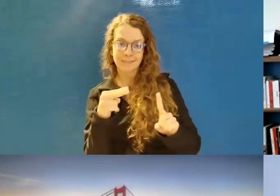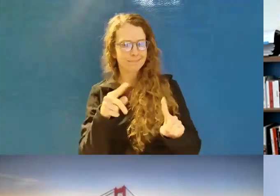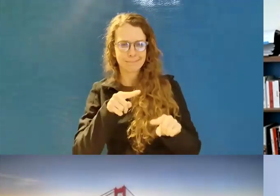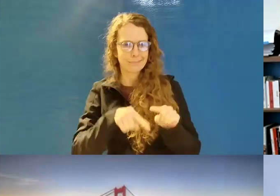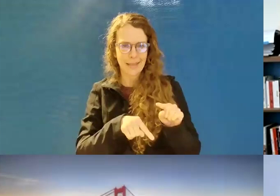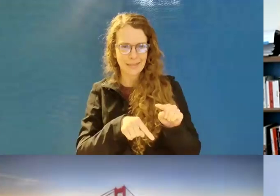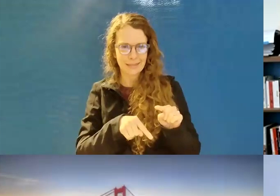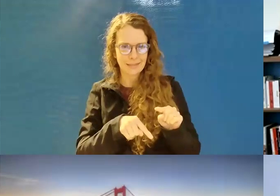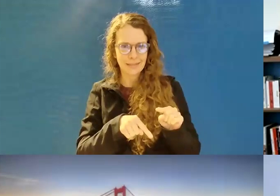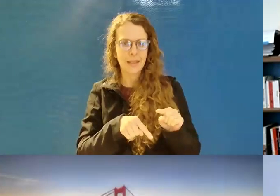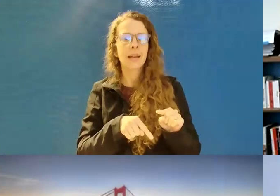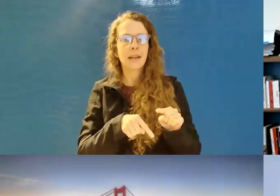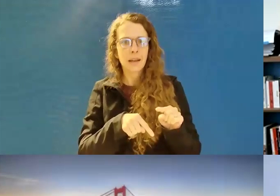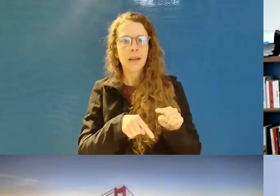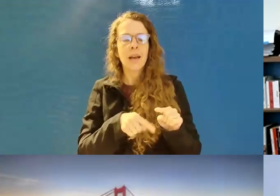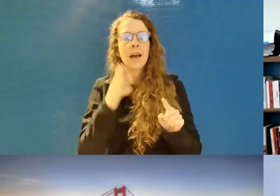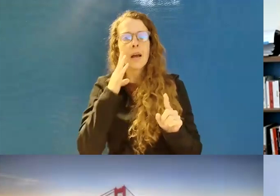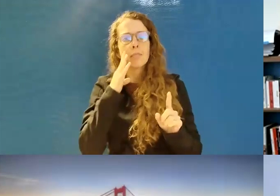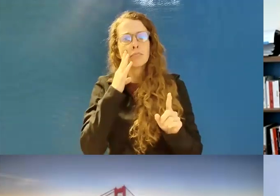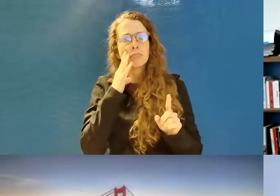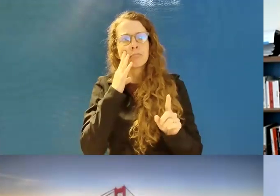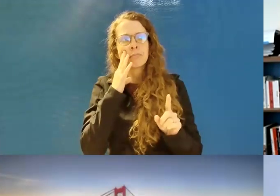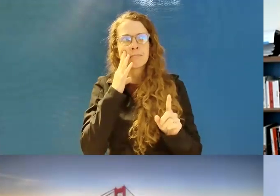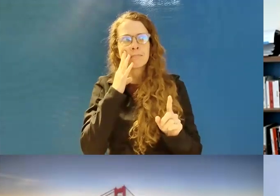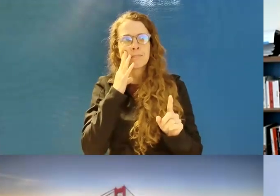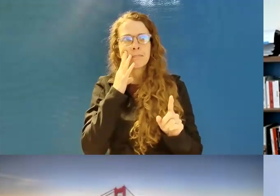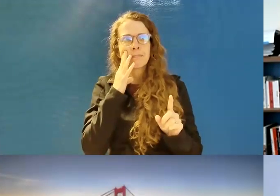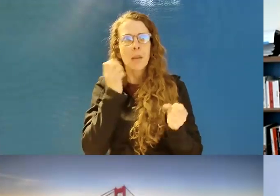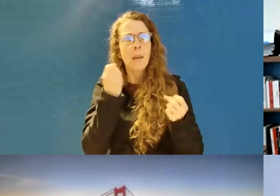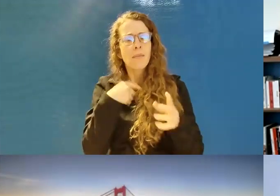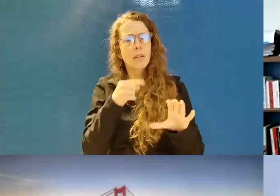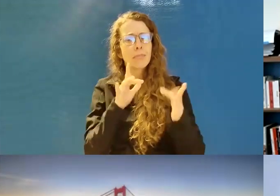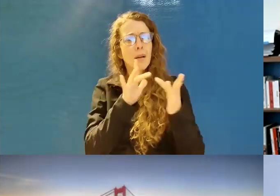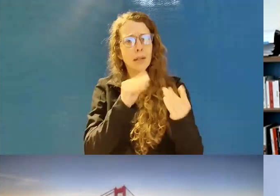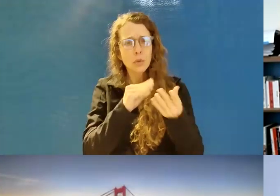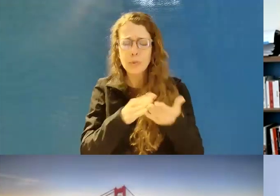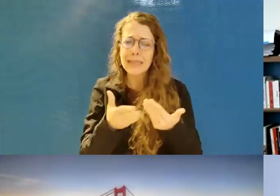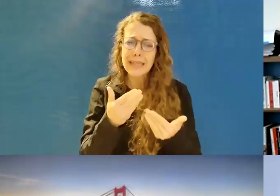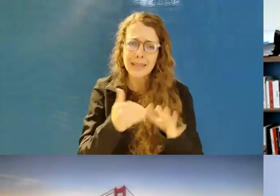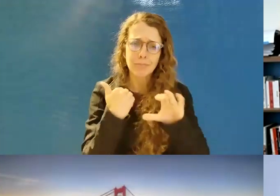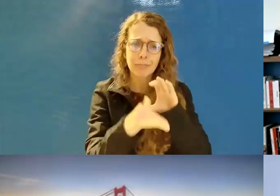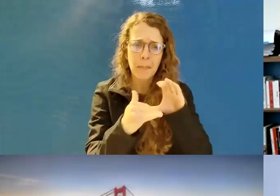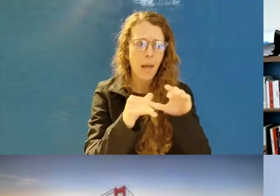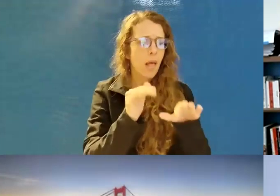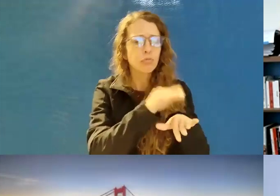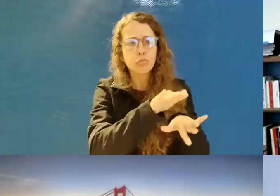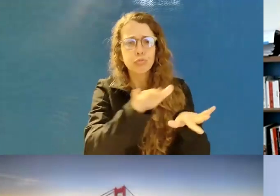You know, I know a lot of us contact our students. It's a real easy way to send a message out through,